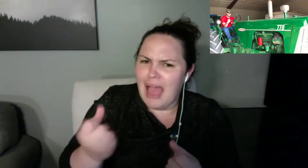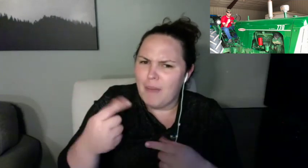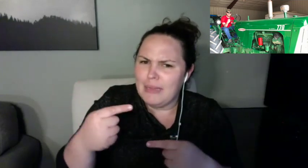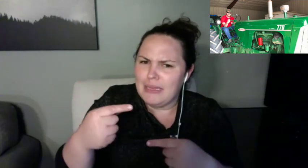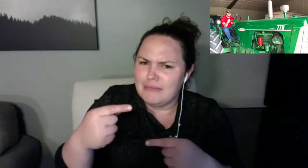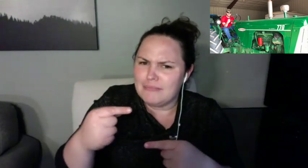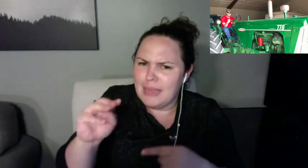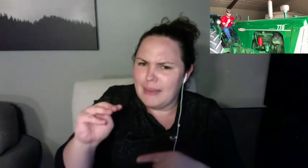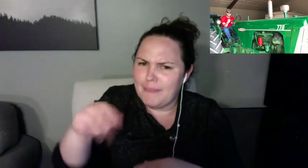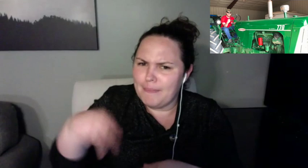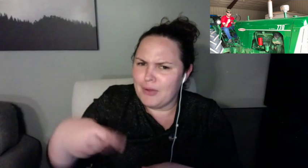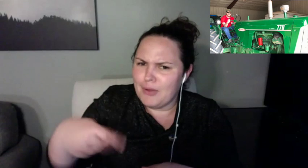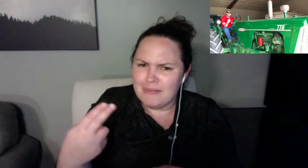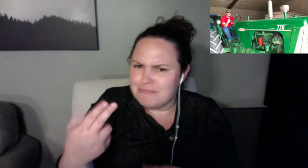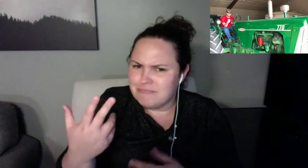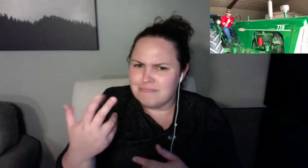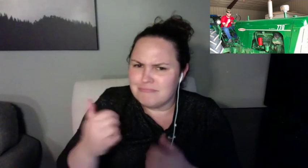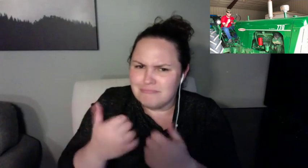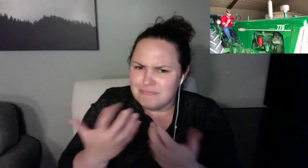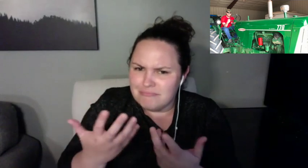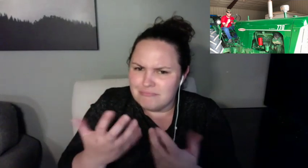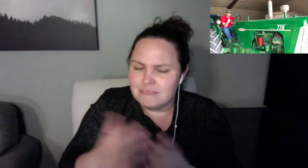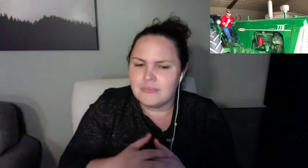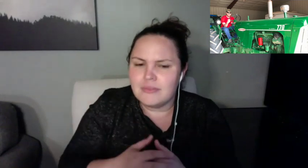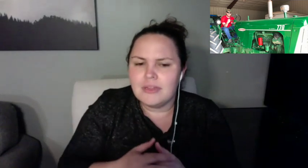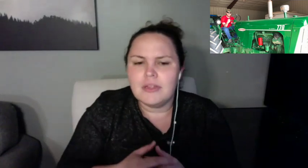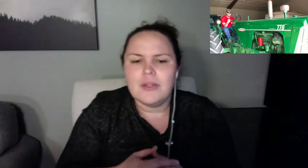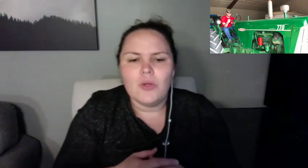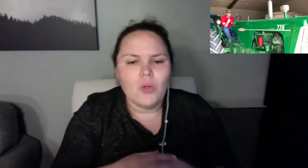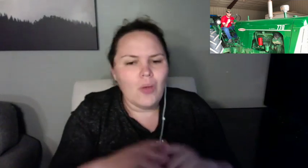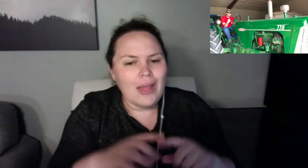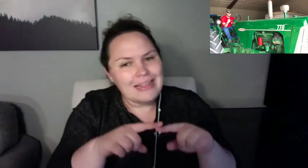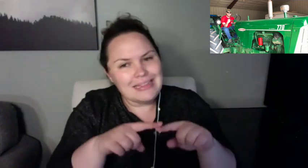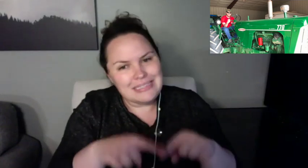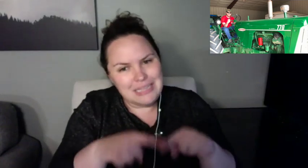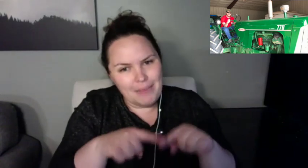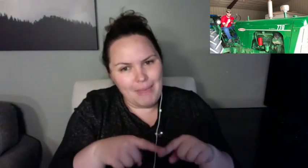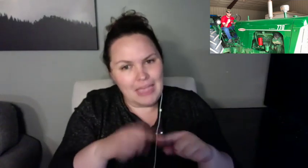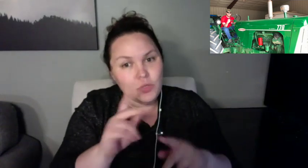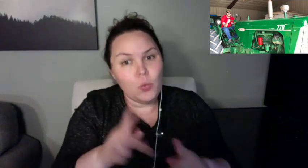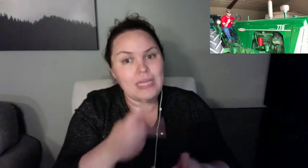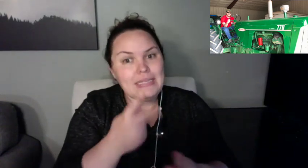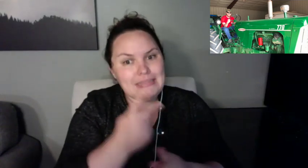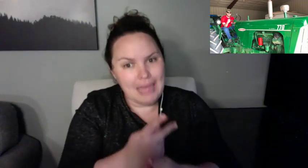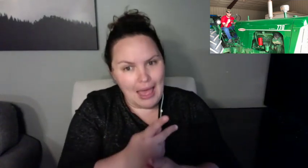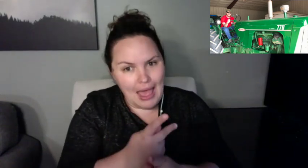Tyler: Well, it depends on what brand and the gear ratio.